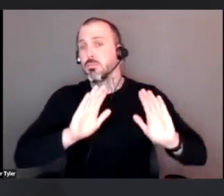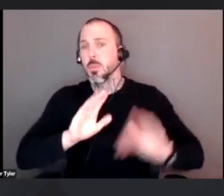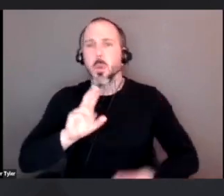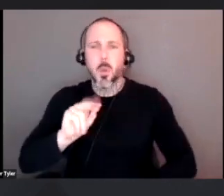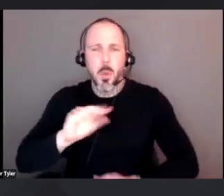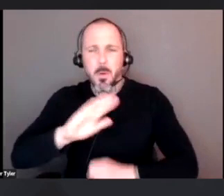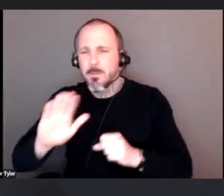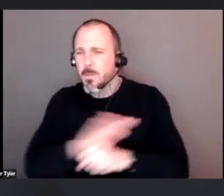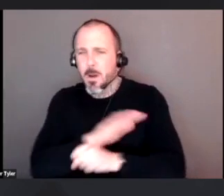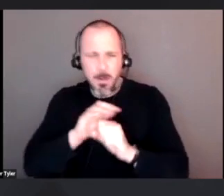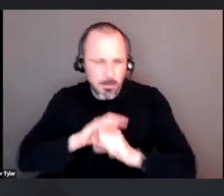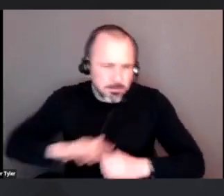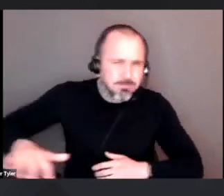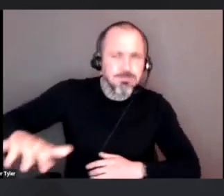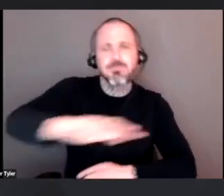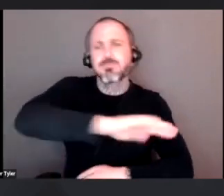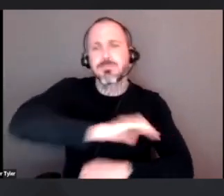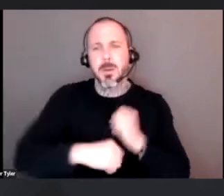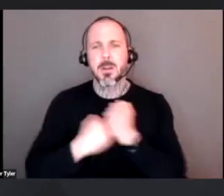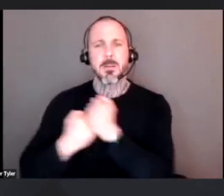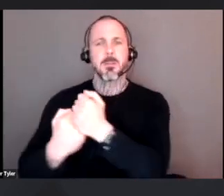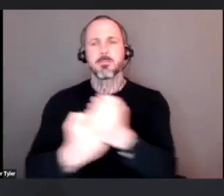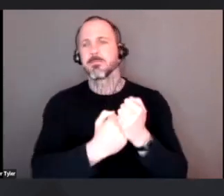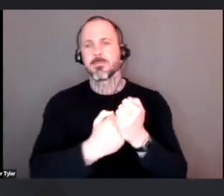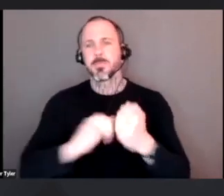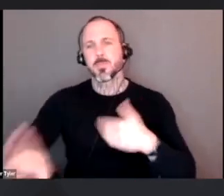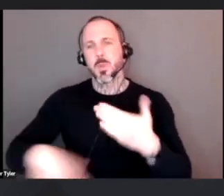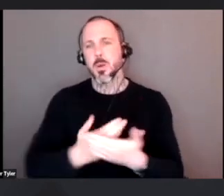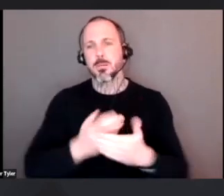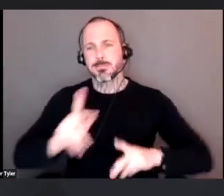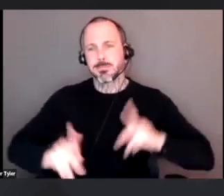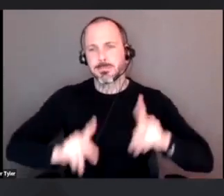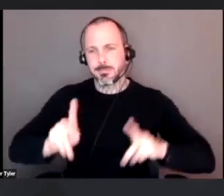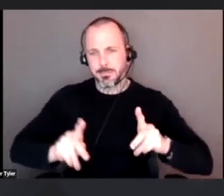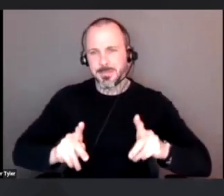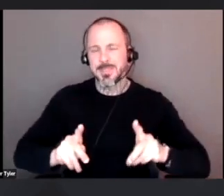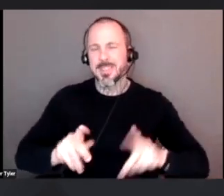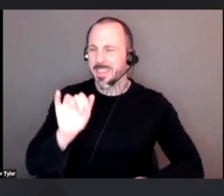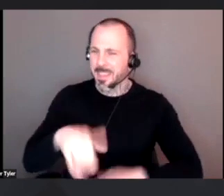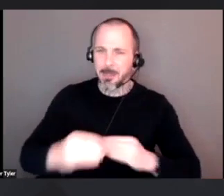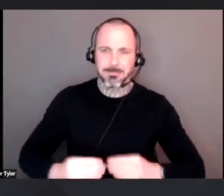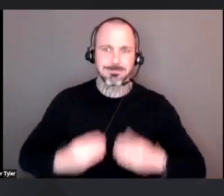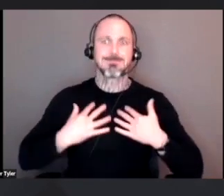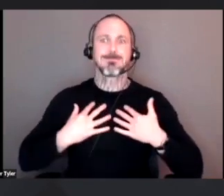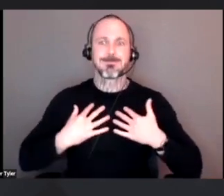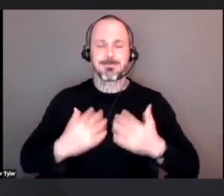the fact that you are doing that I think puts your business in favourable light in the, you know,